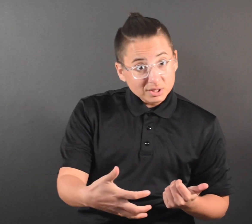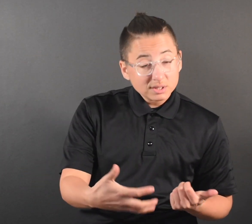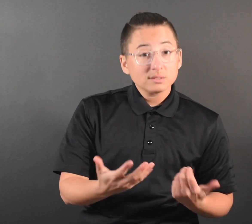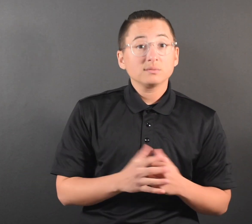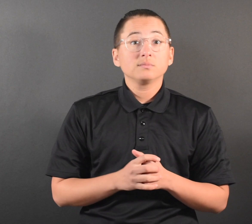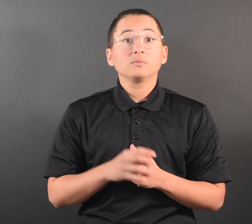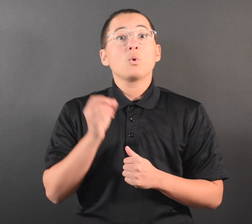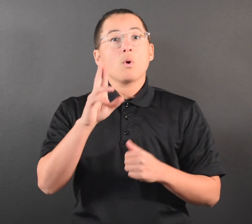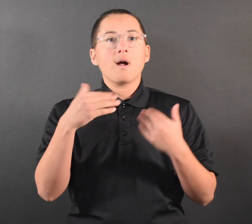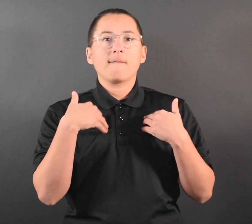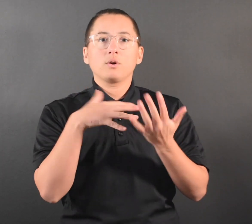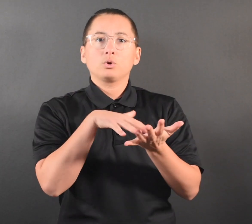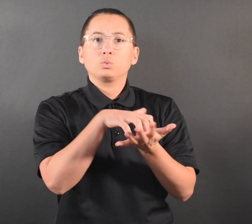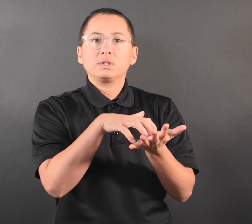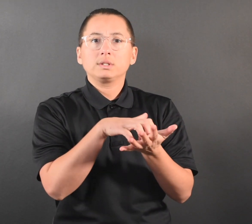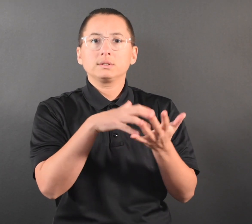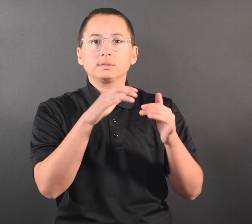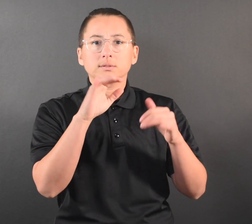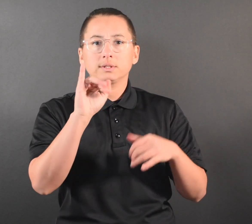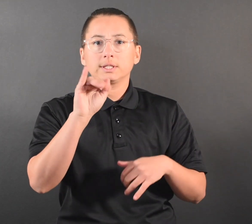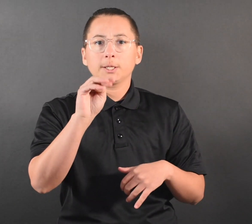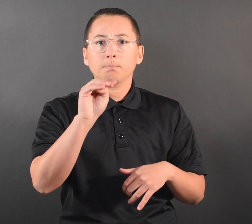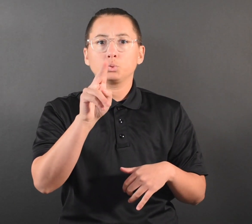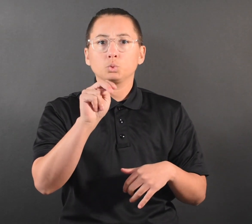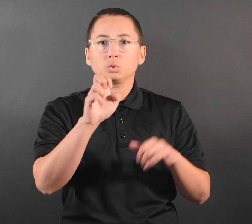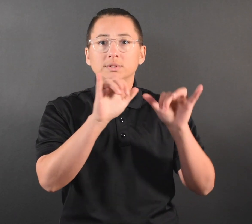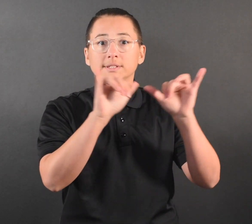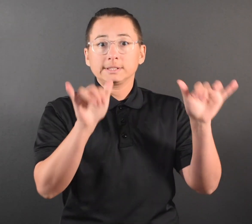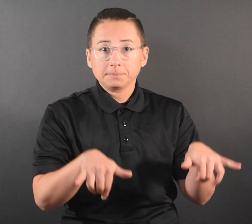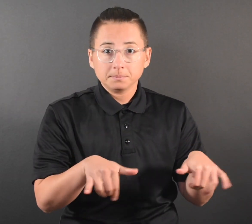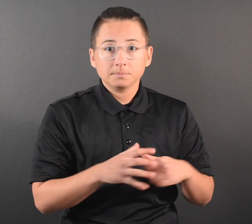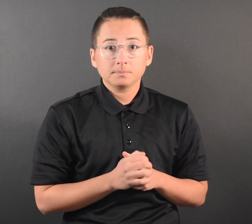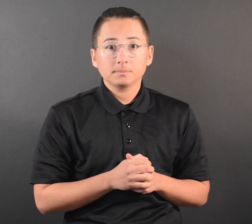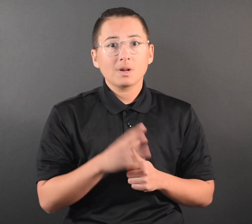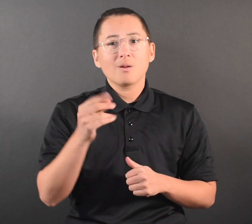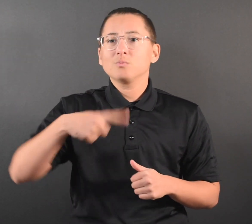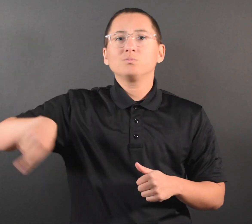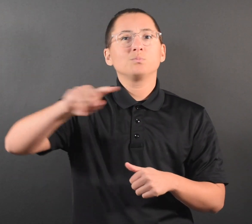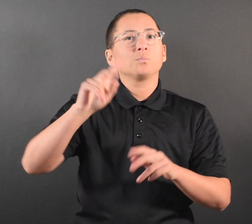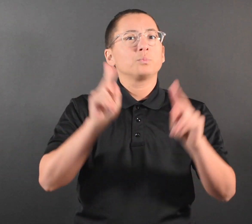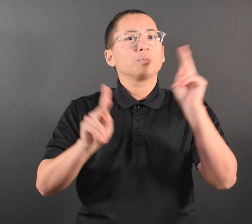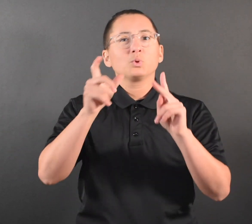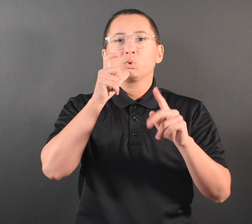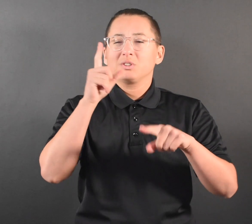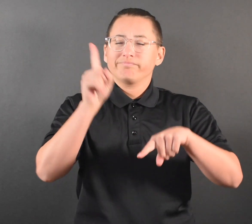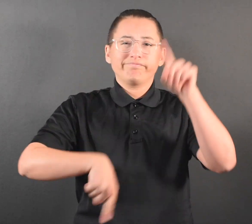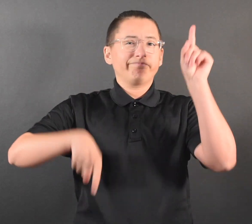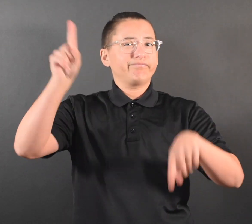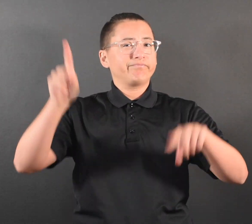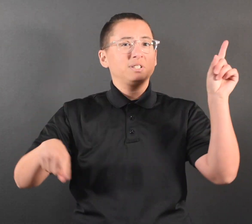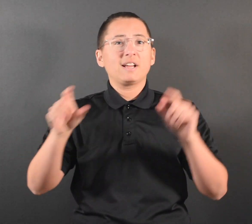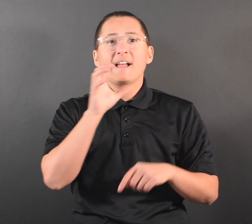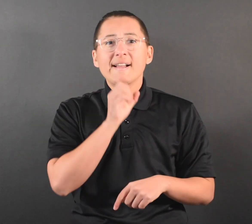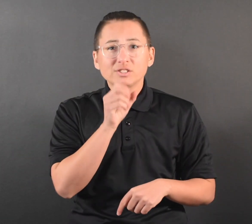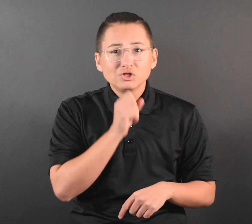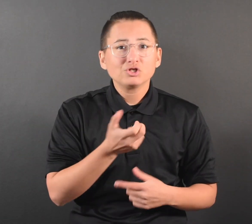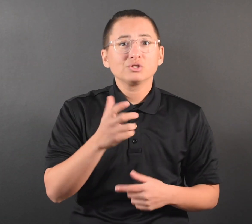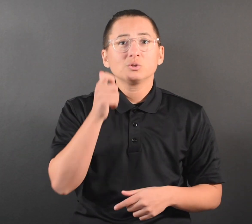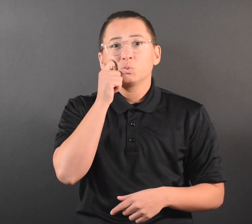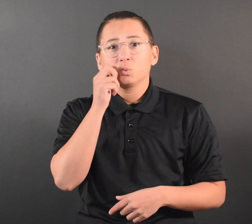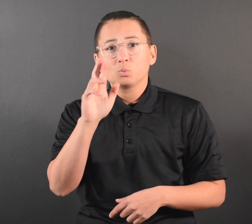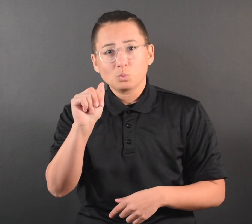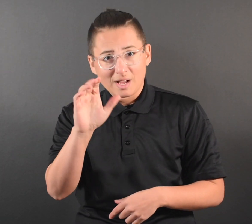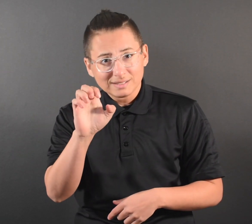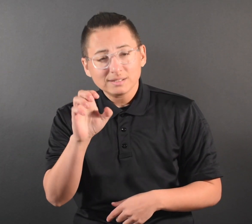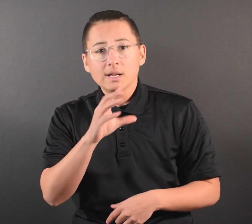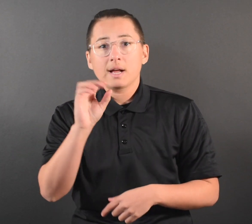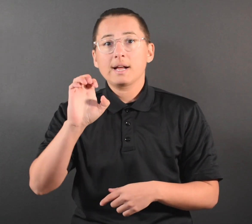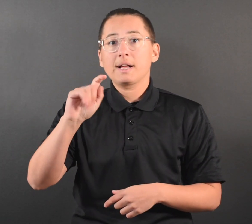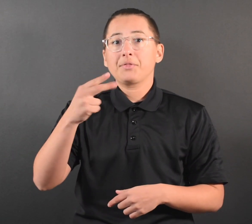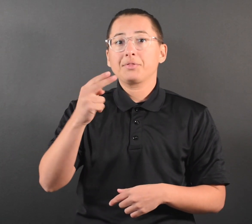are pregnant, or are immunocompromised; and those of different ages, races, and ethnicities.